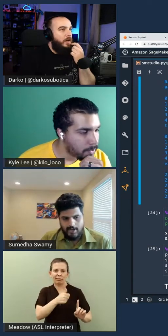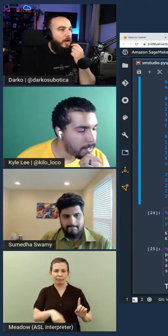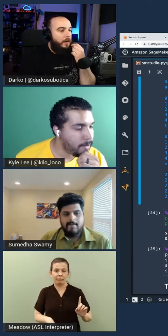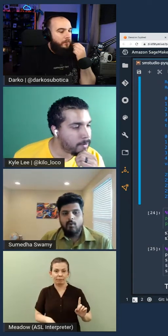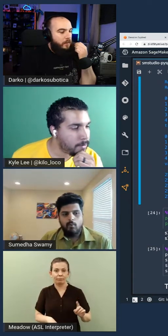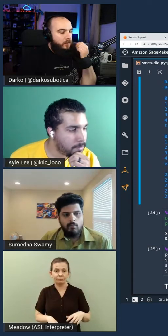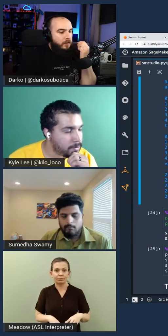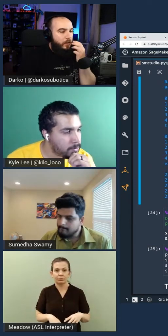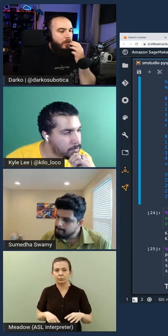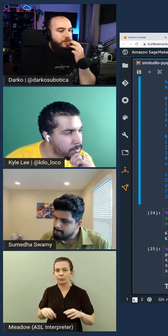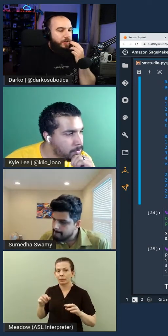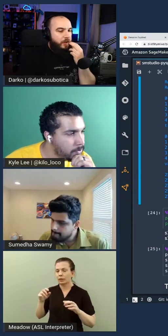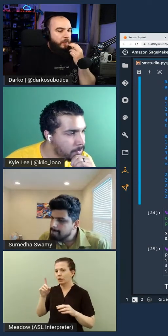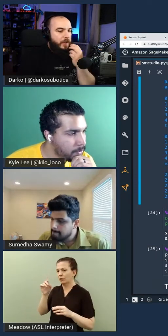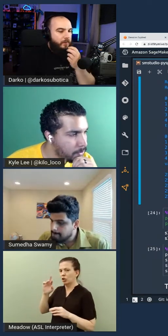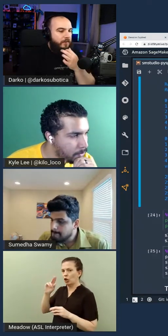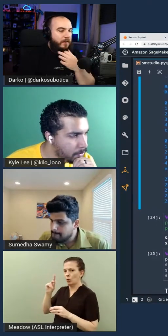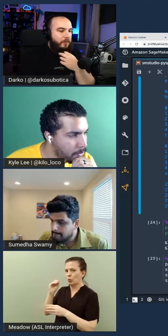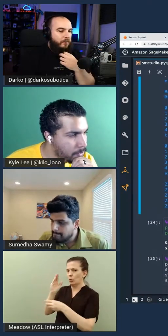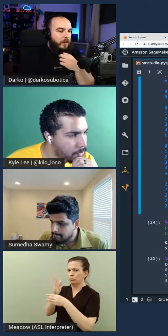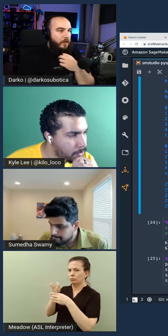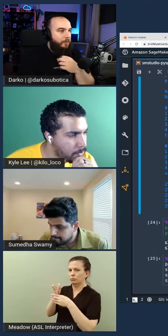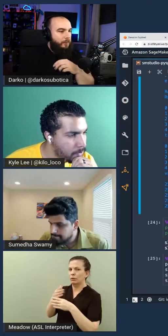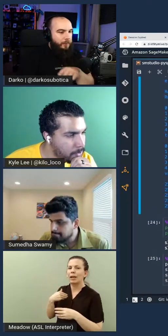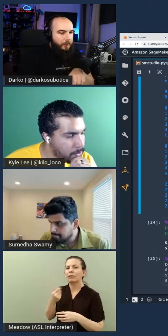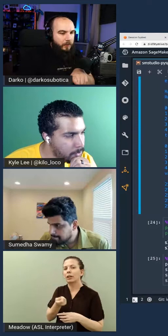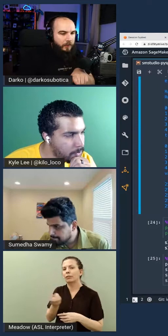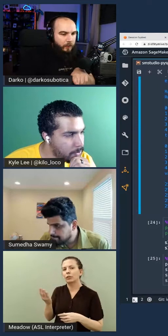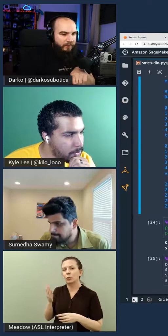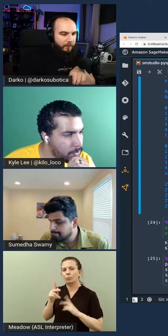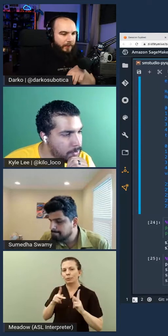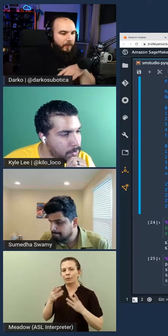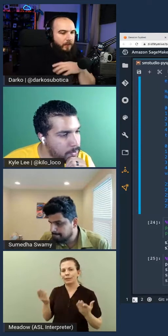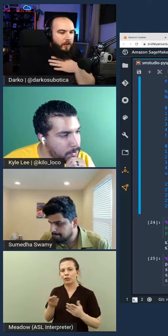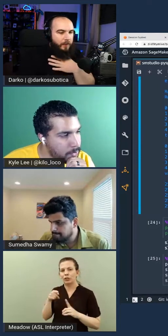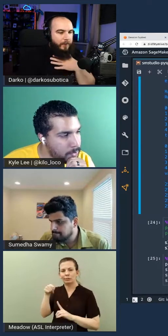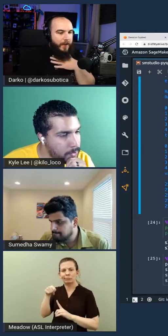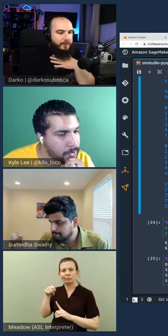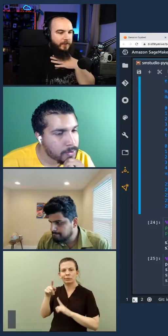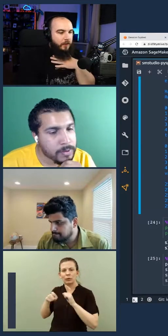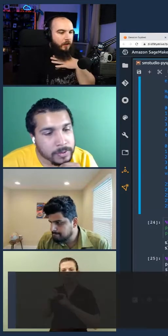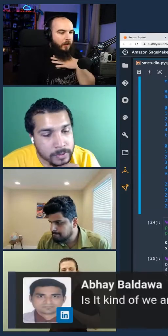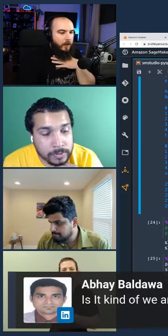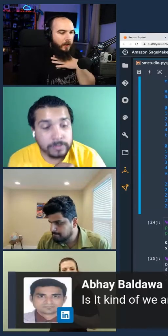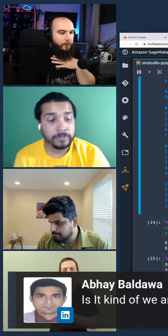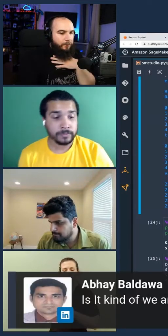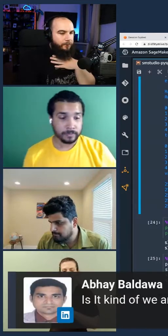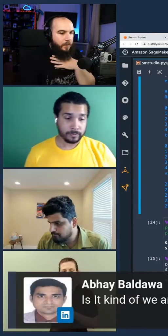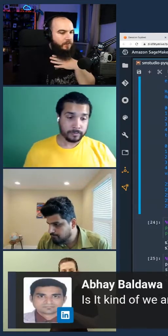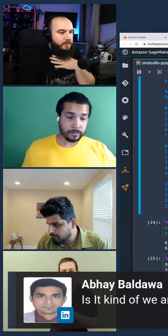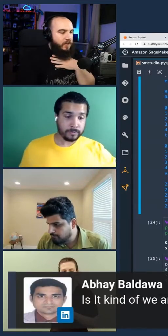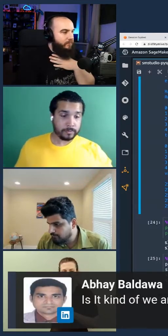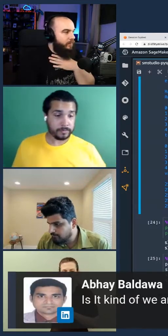Okay. - Uh, now a question here. We have a couple, a couple of people here. We have Abhay asking here, is this kind of,